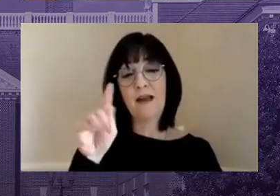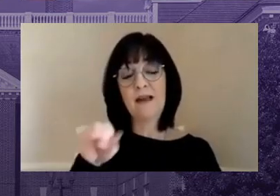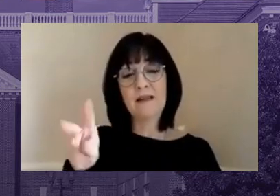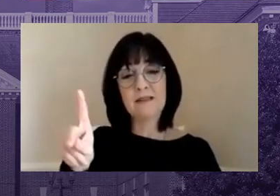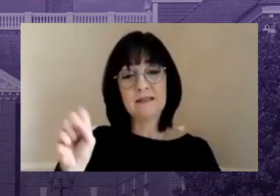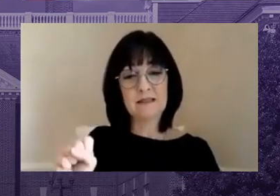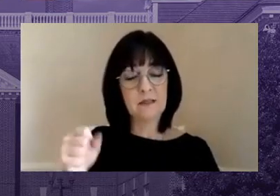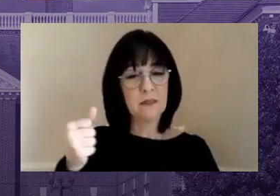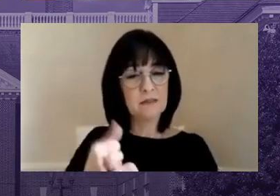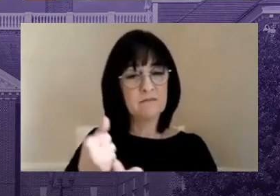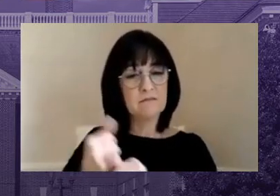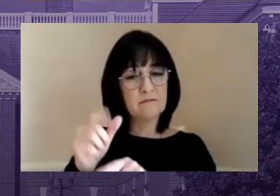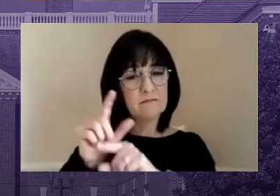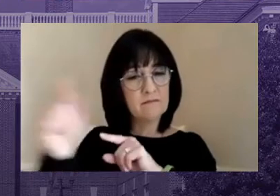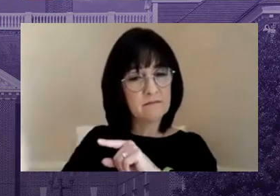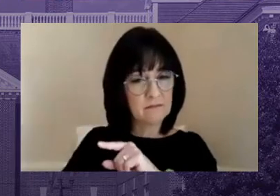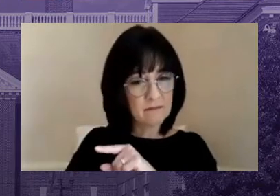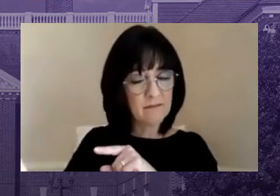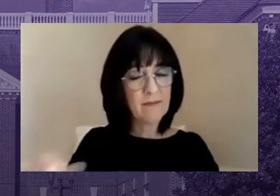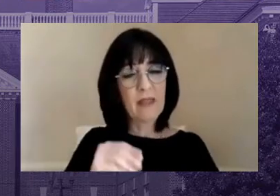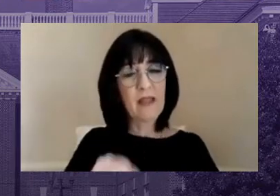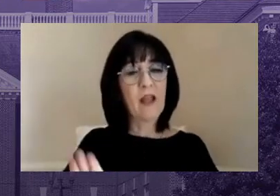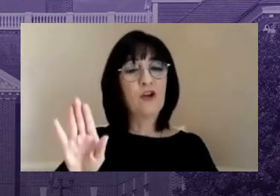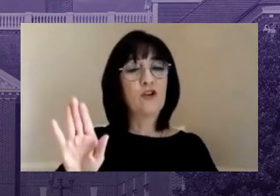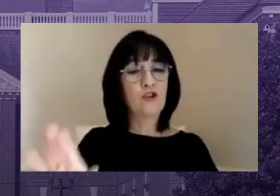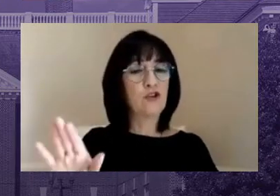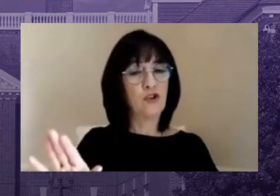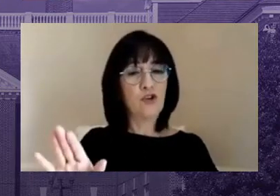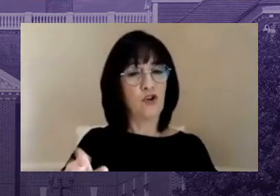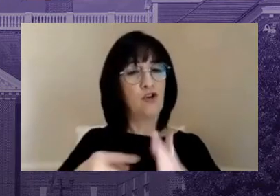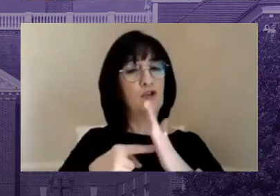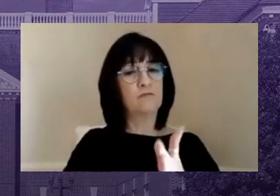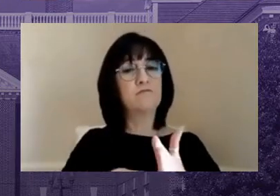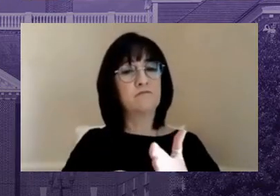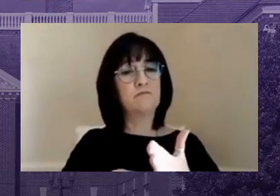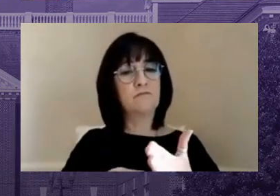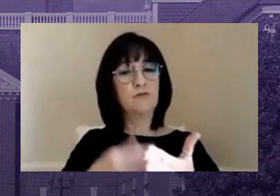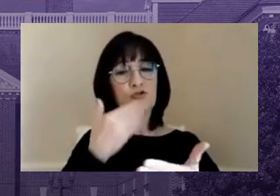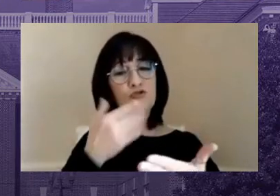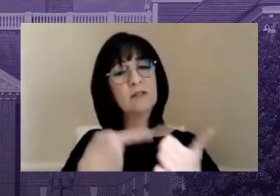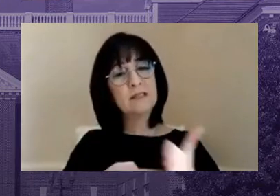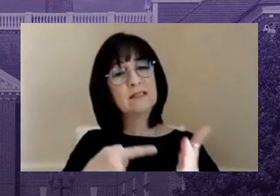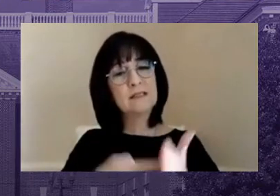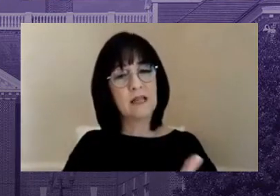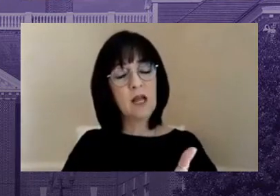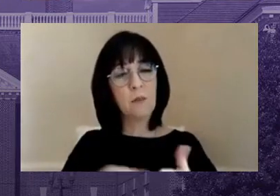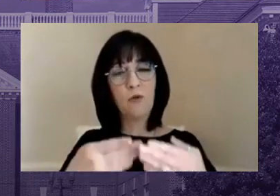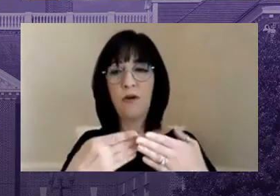our state, and the epitome of a public servant. Now therefore we John Carney, Governor, that's me